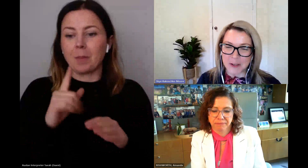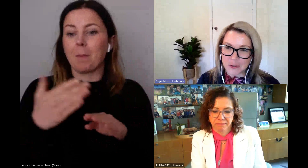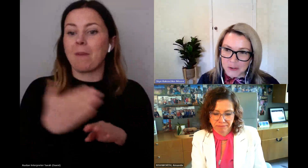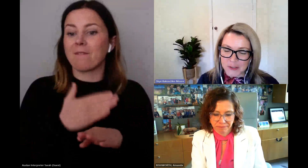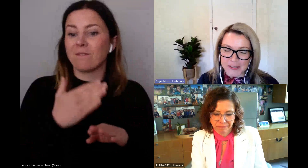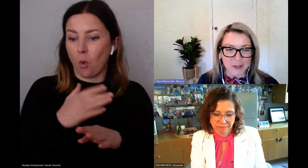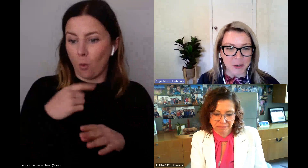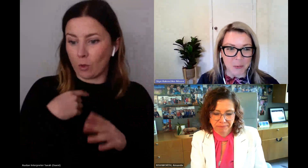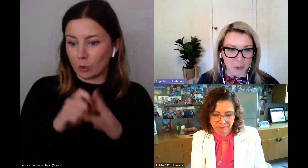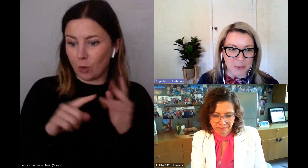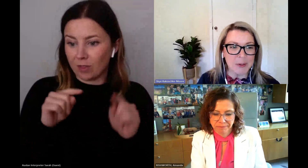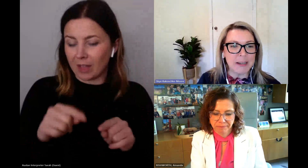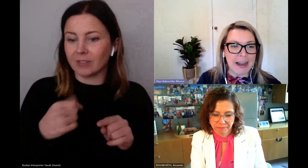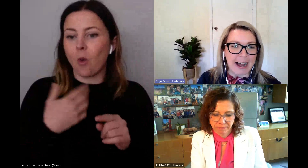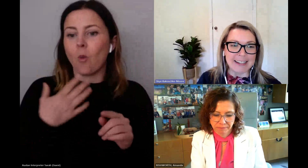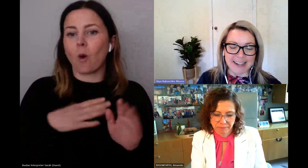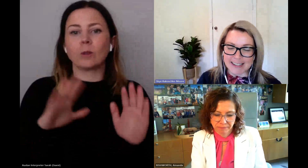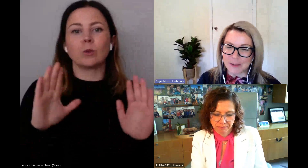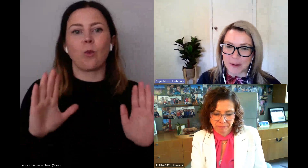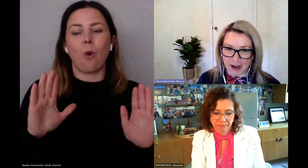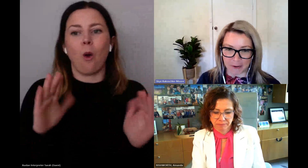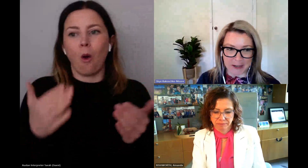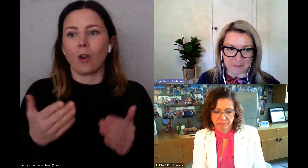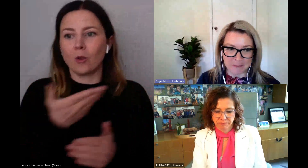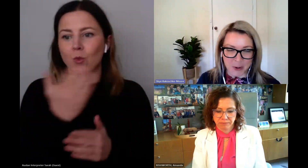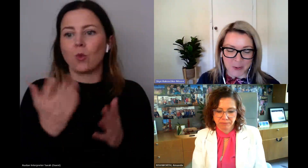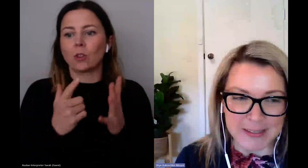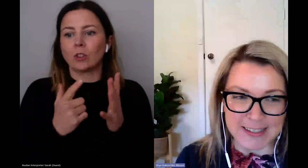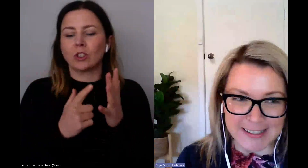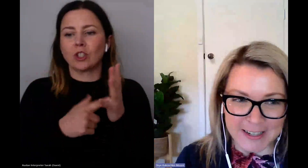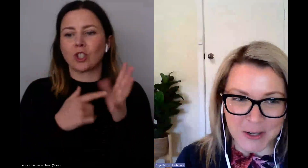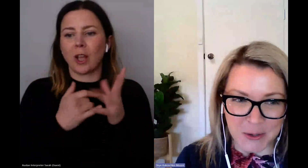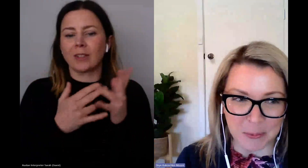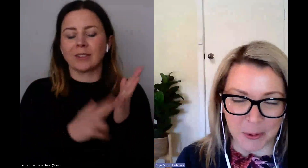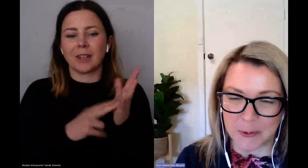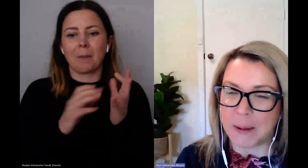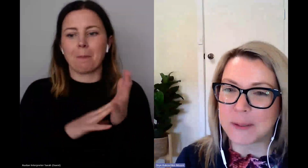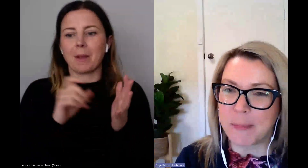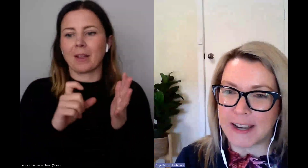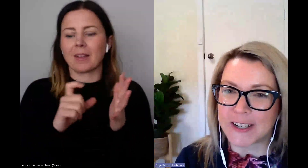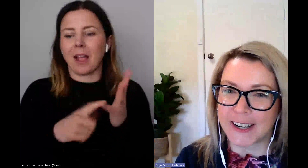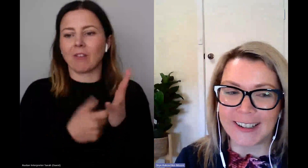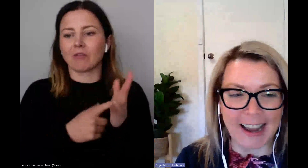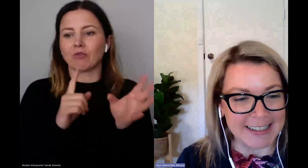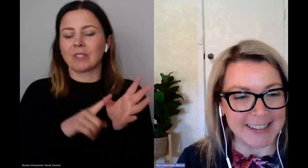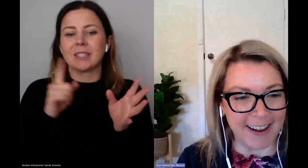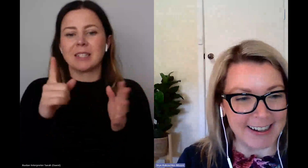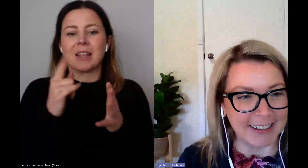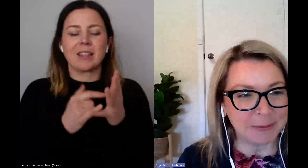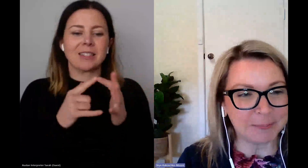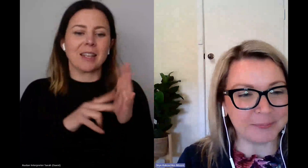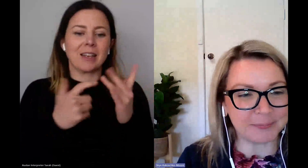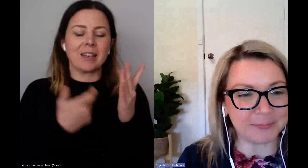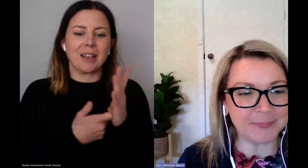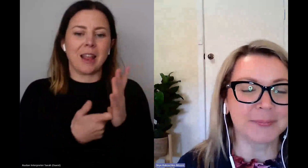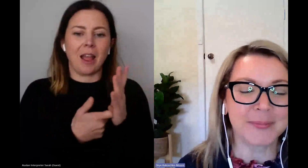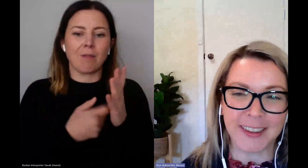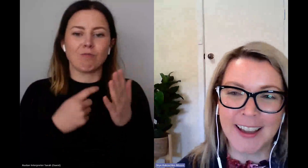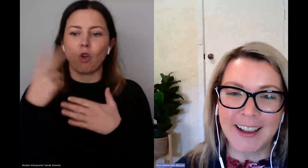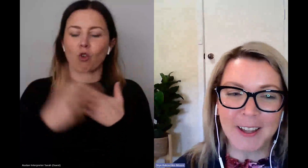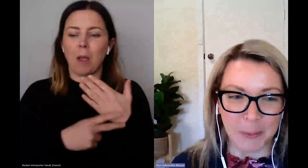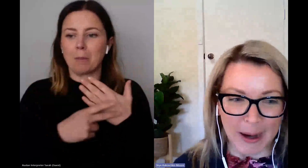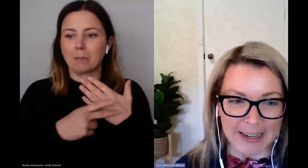of introducing to you all Jason McCurry who is the Senior Youth Programs Manager at CYDA. Throughout